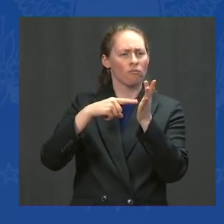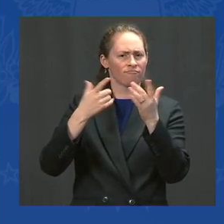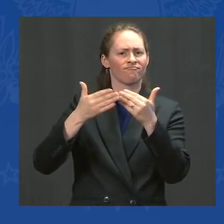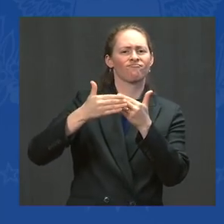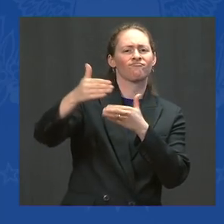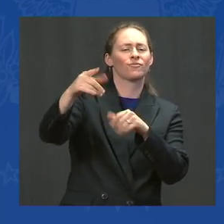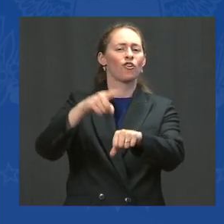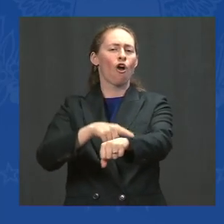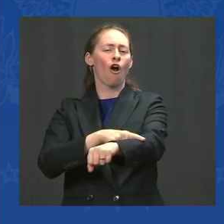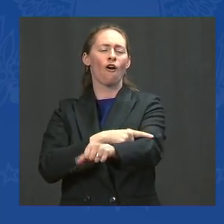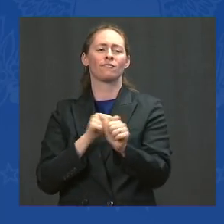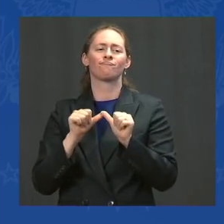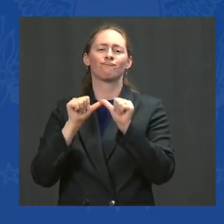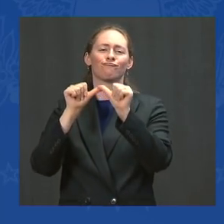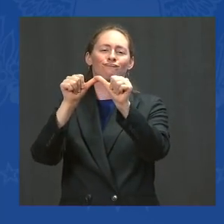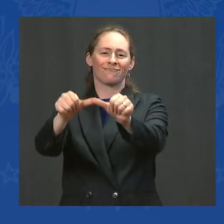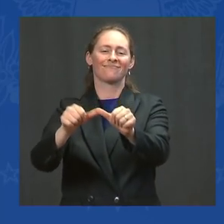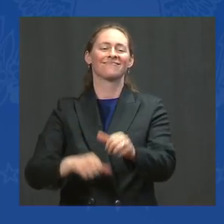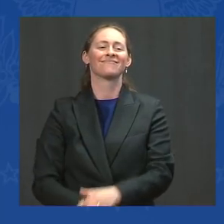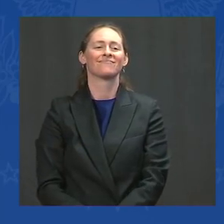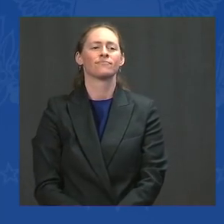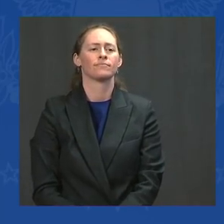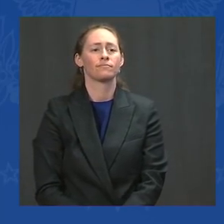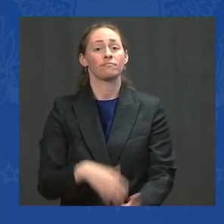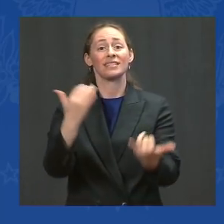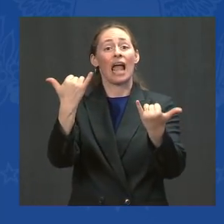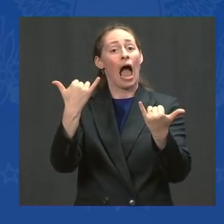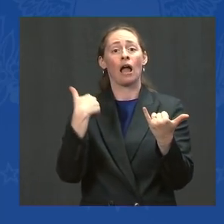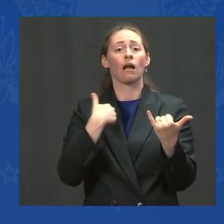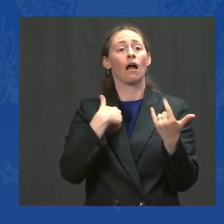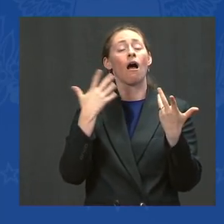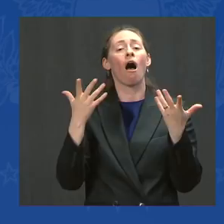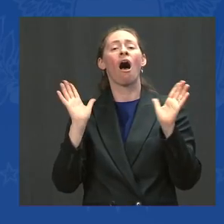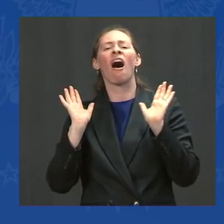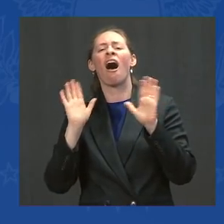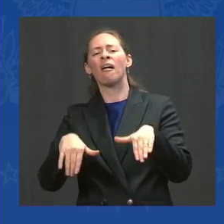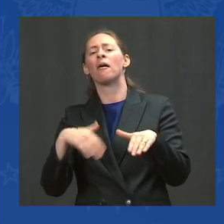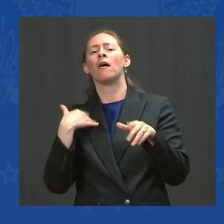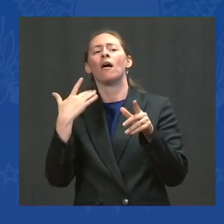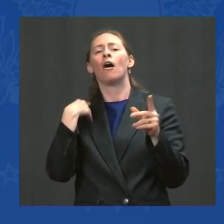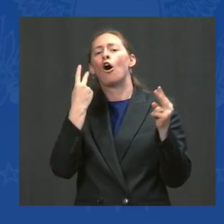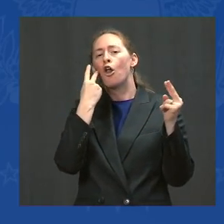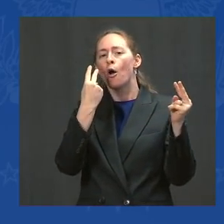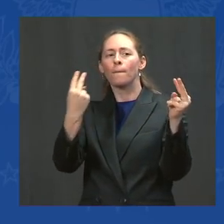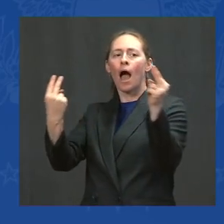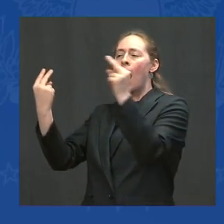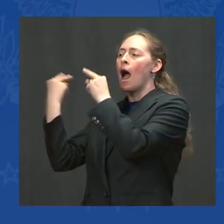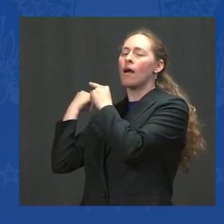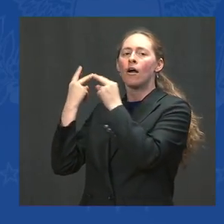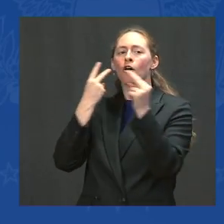What we can't do is go back to the same old trickle-down theories that gave us nearly $2 trillion